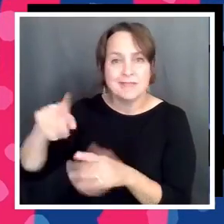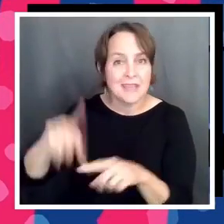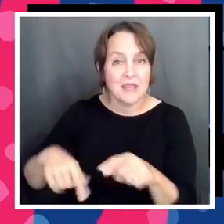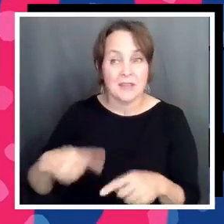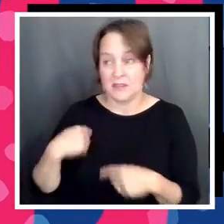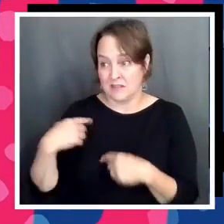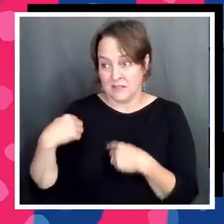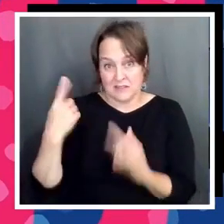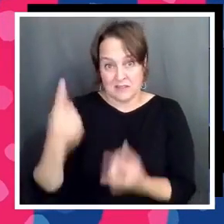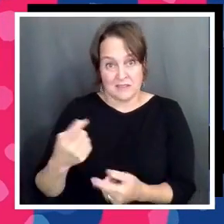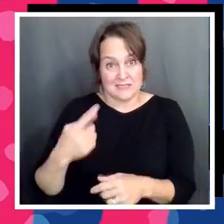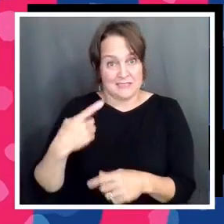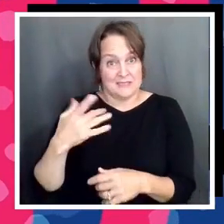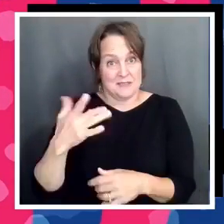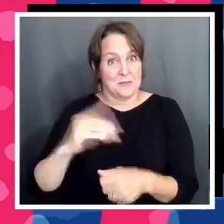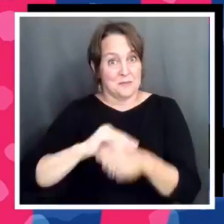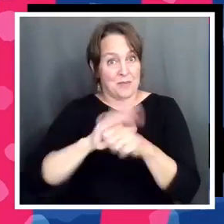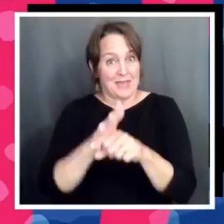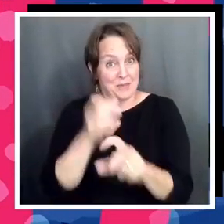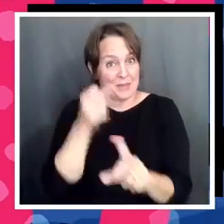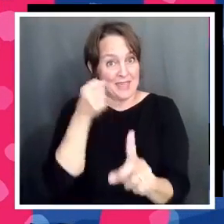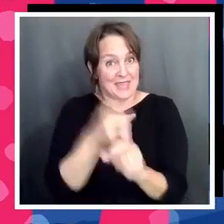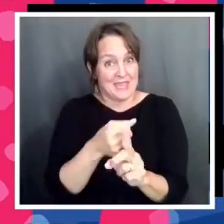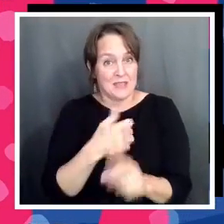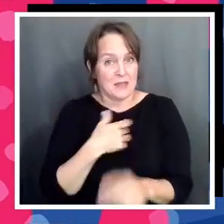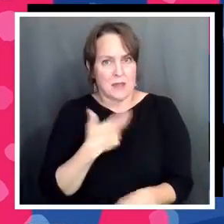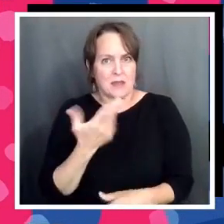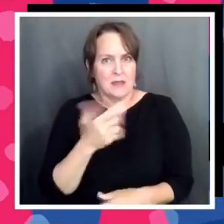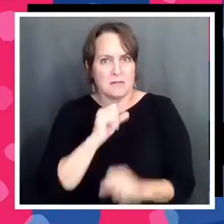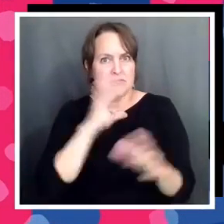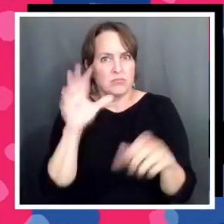FOOD PANTRIES AND SOUP